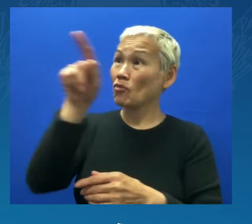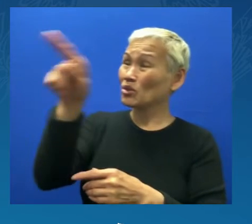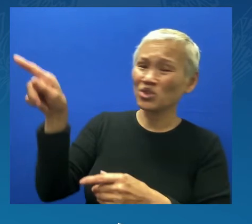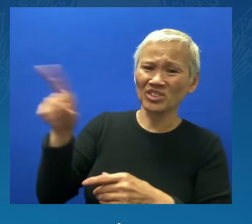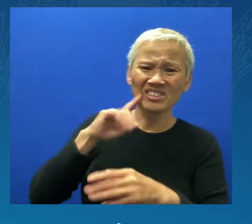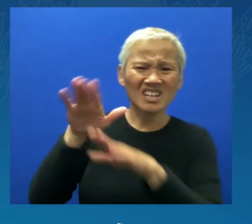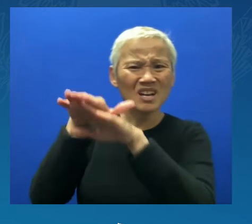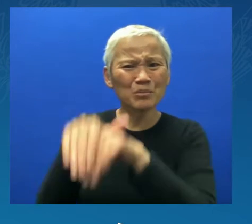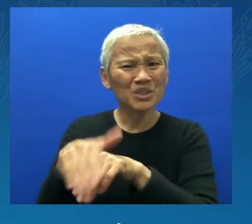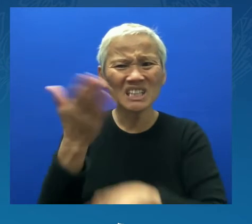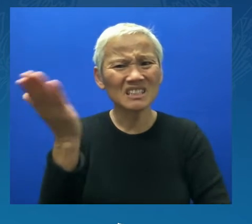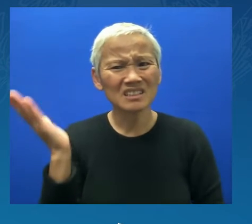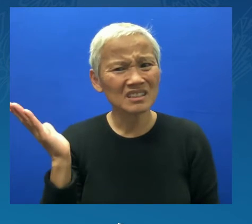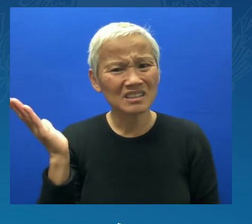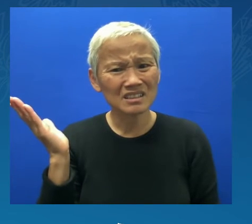but then ignore issues like this.